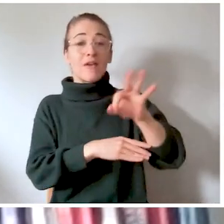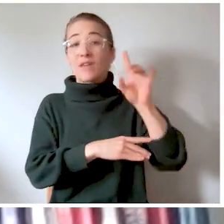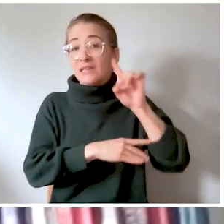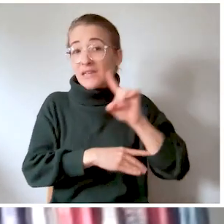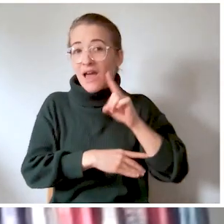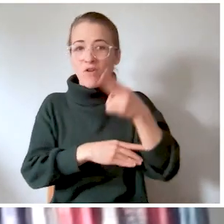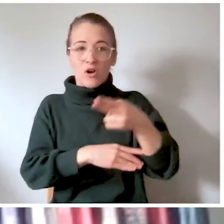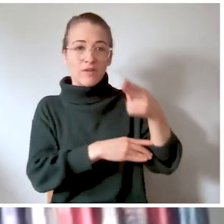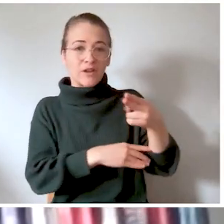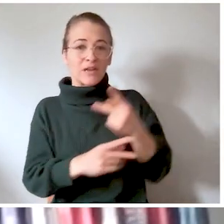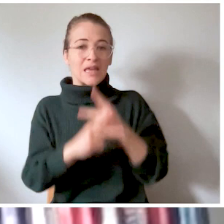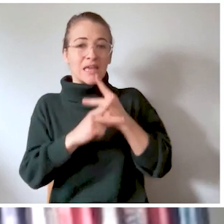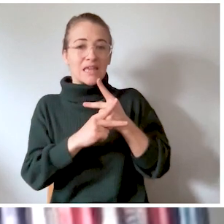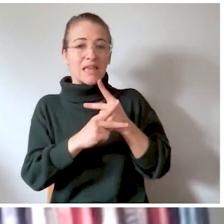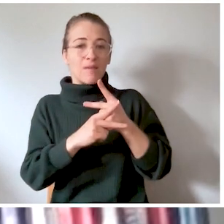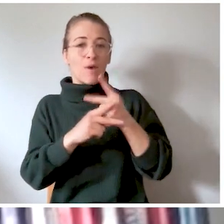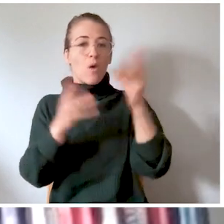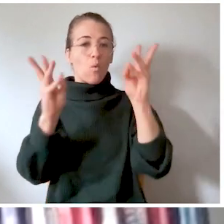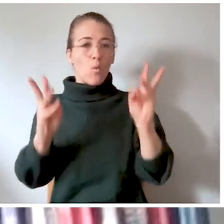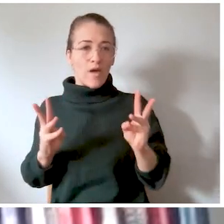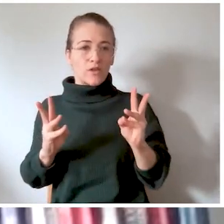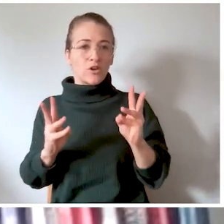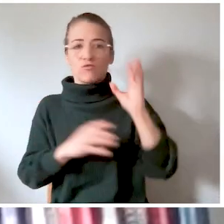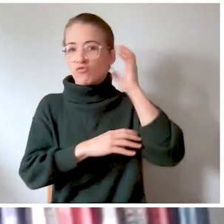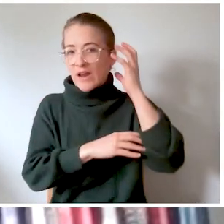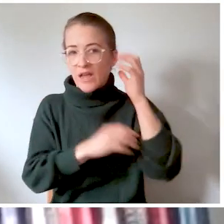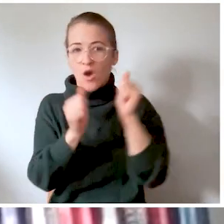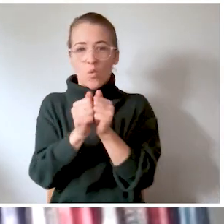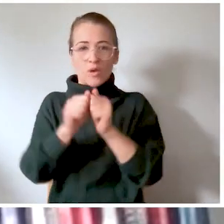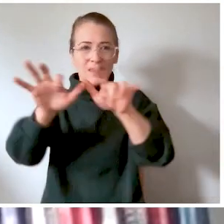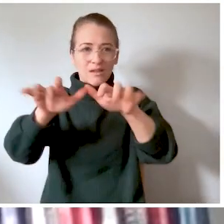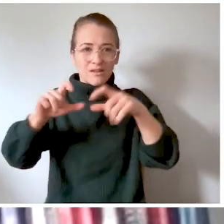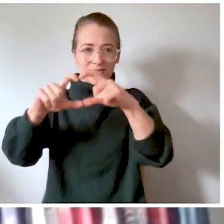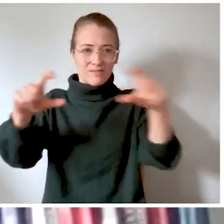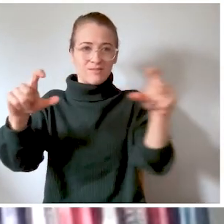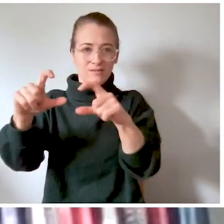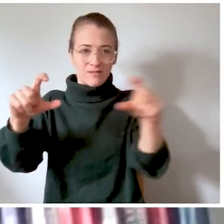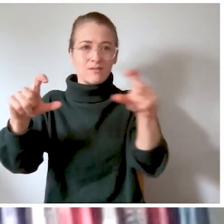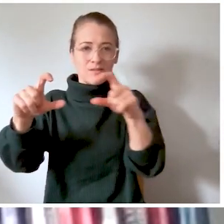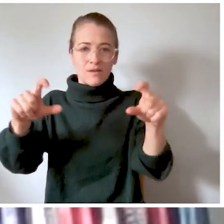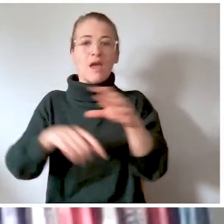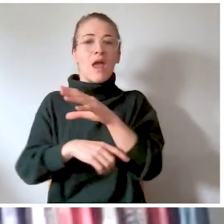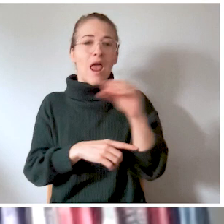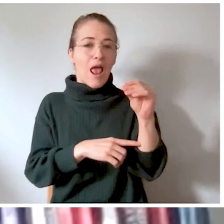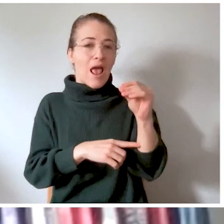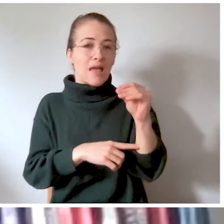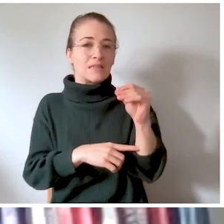keep a weather radio with you that has a text display and a flashing alert. Keep extra hearing aid batteries.